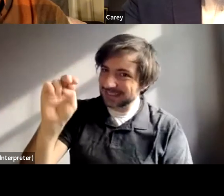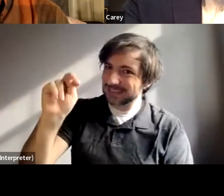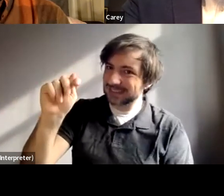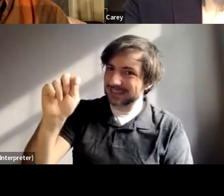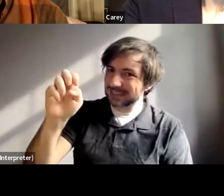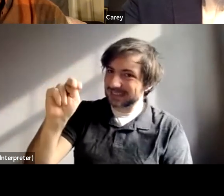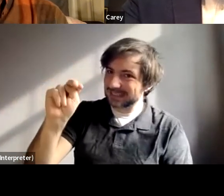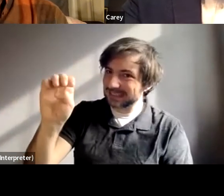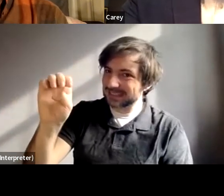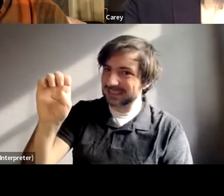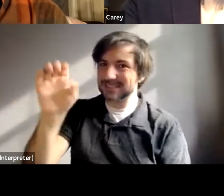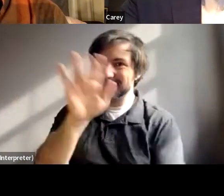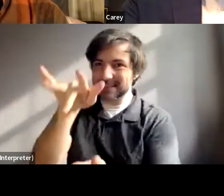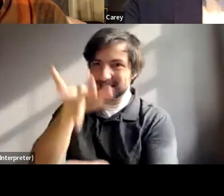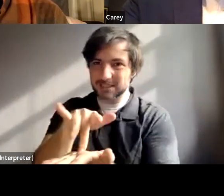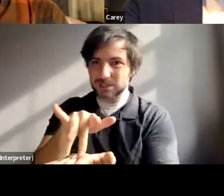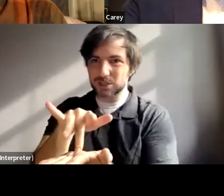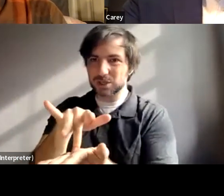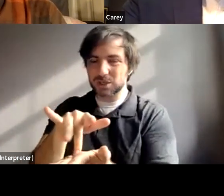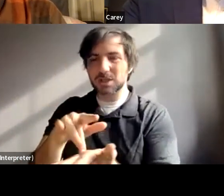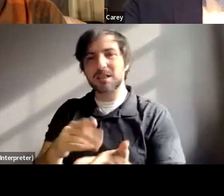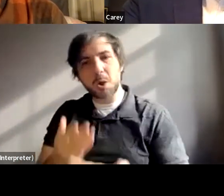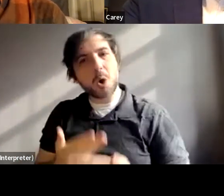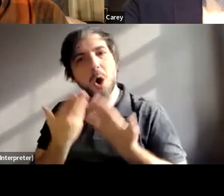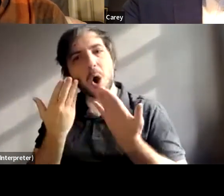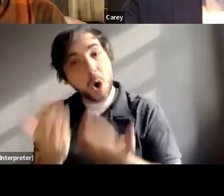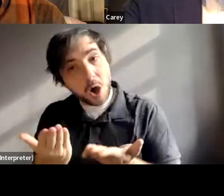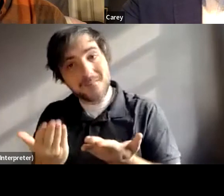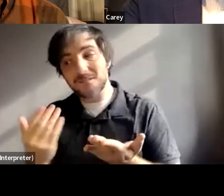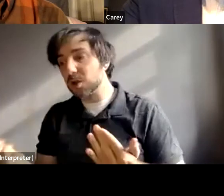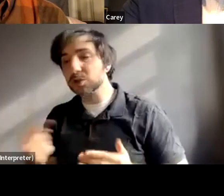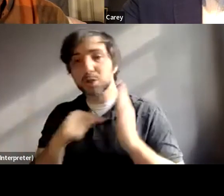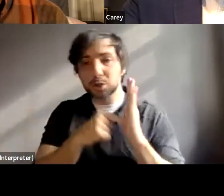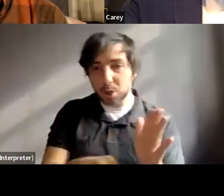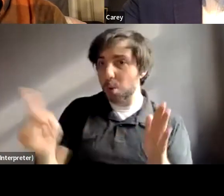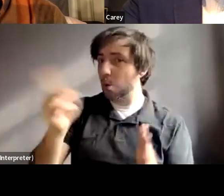the rink to know where the bathrooms were and water fountains and locker rooms and thick